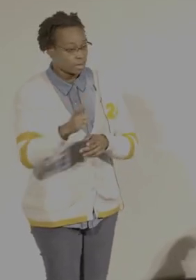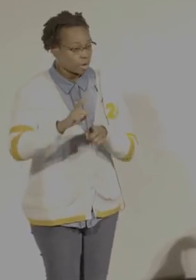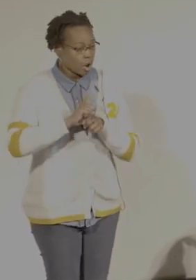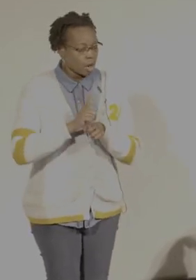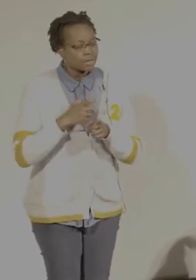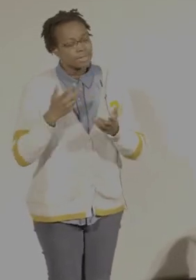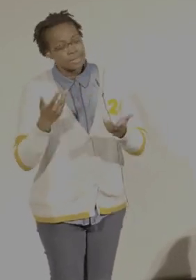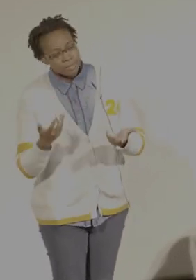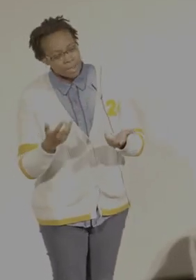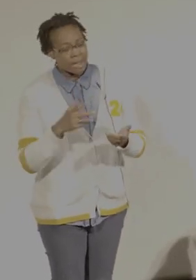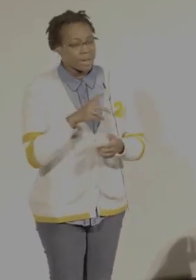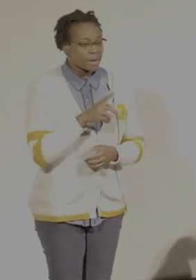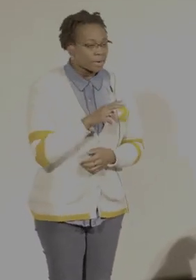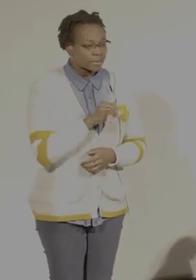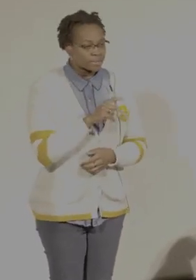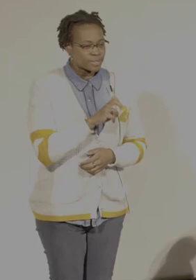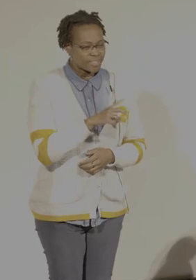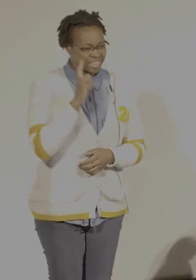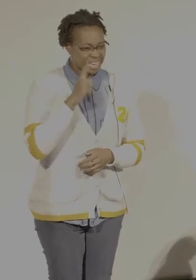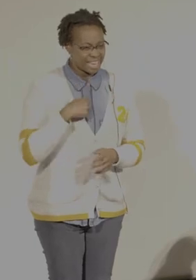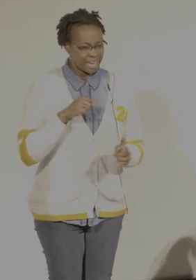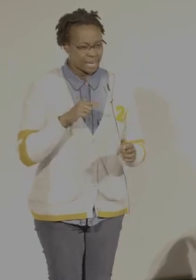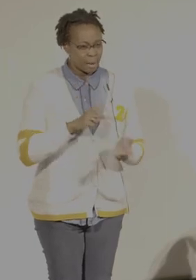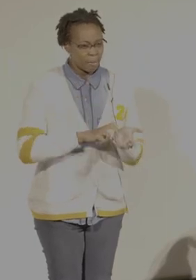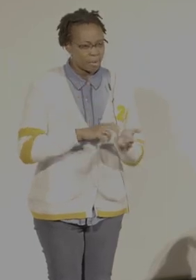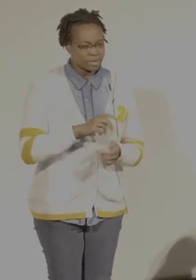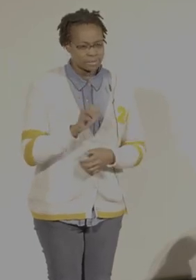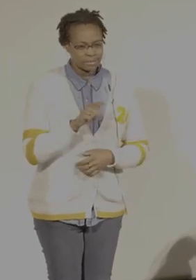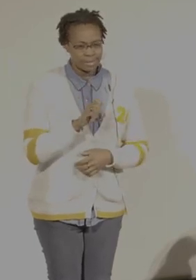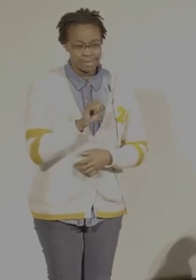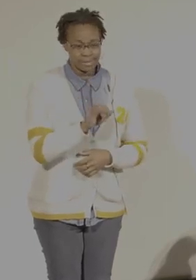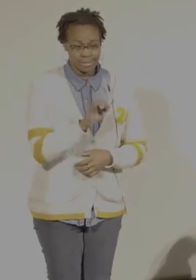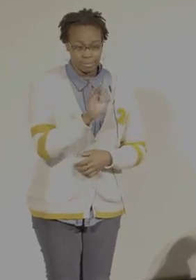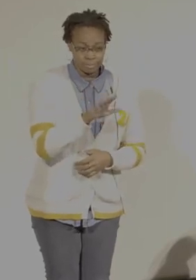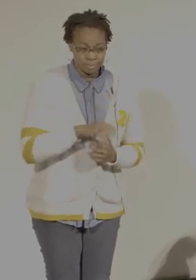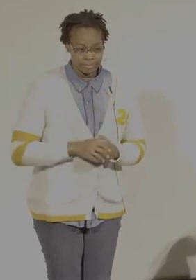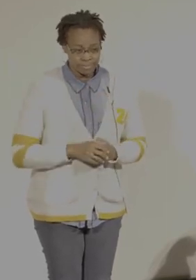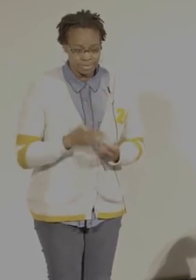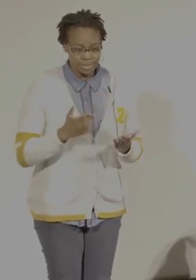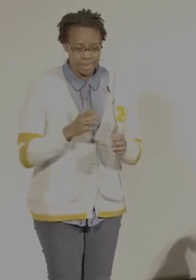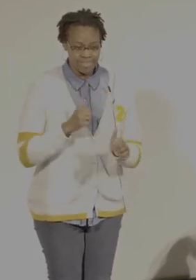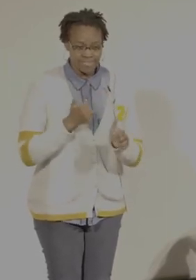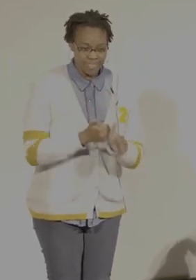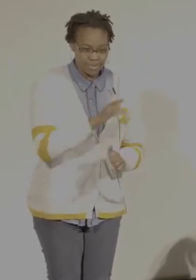"Well Christo thinks he might know who poisoned Alexei "and you know, we might be following that story."